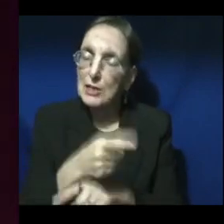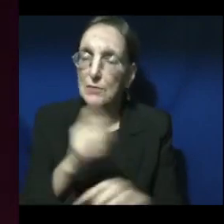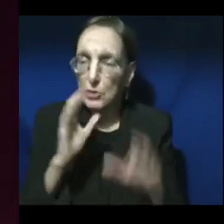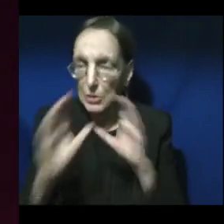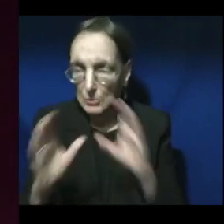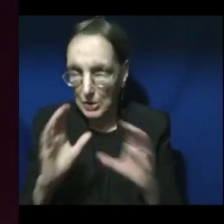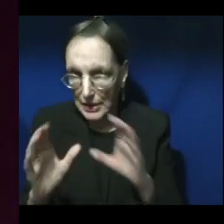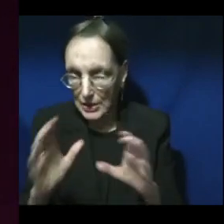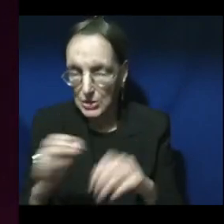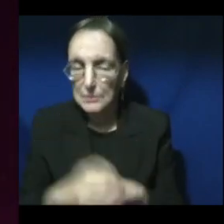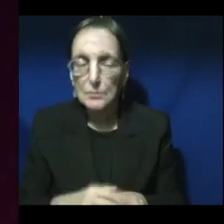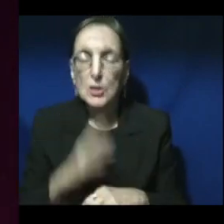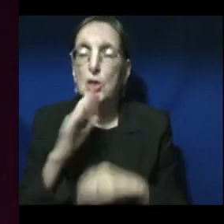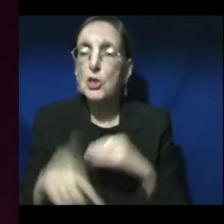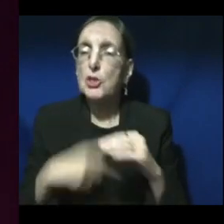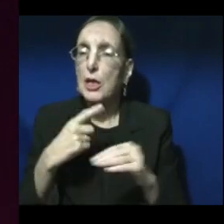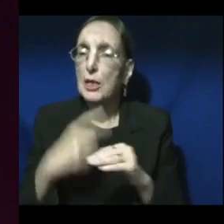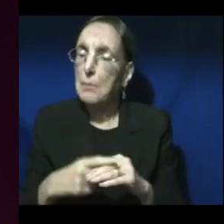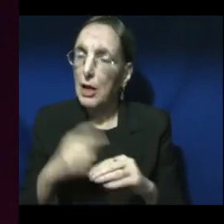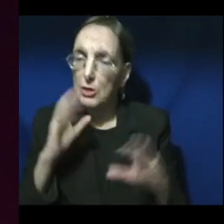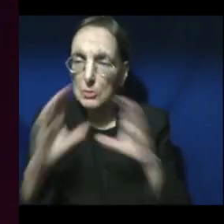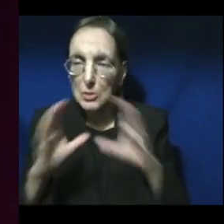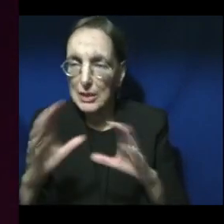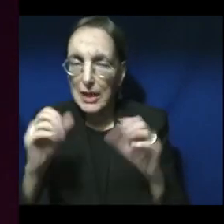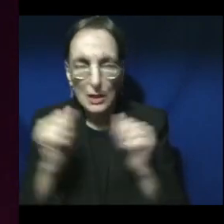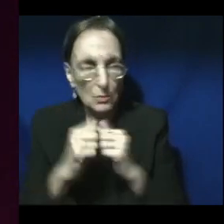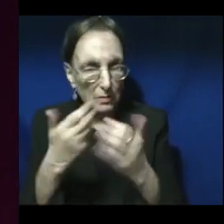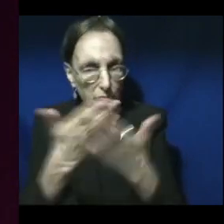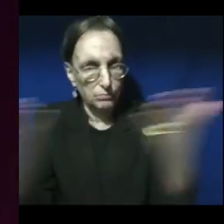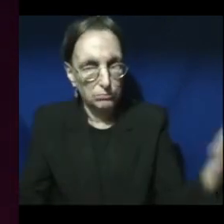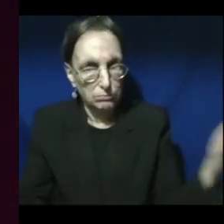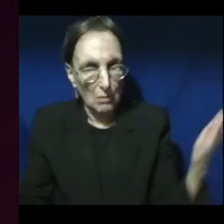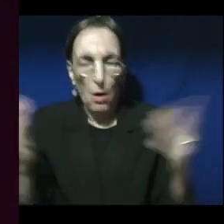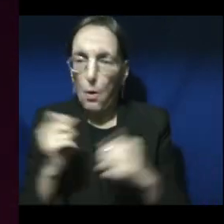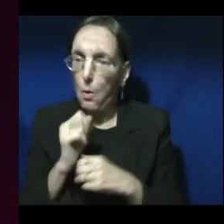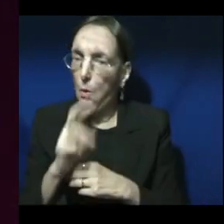or your communications at the office to your colleague or boss or peers. How can we increase